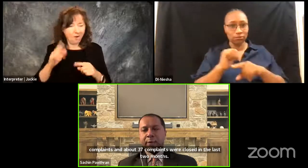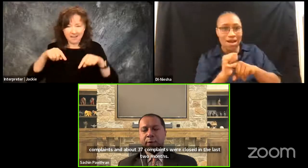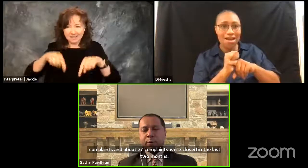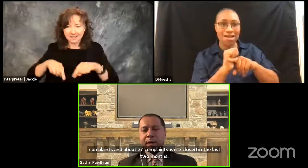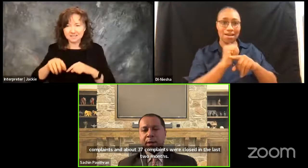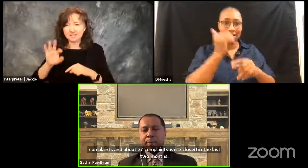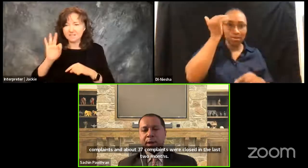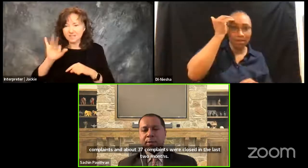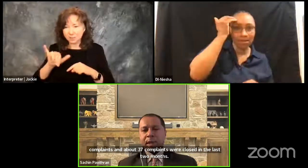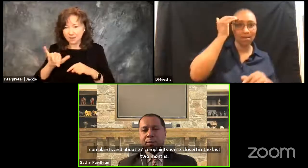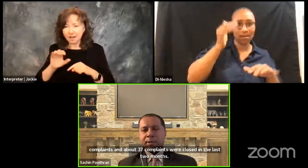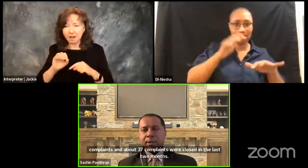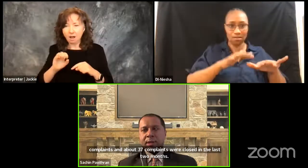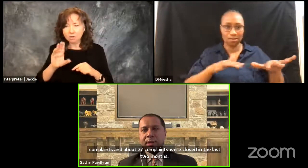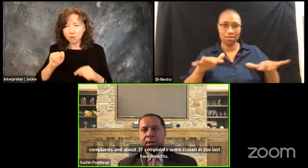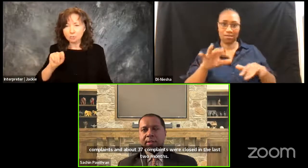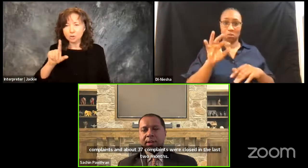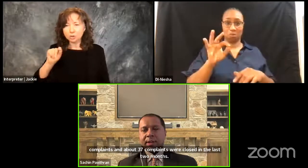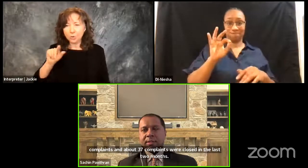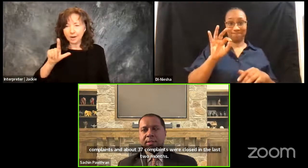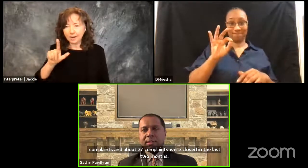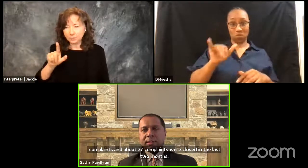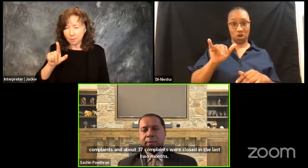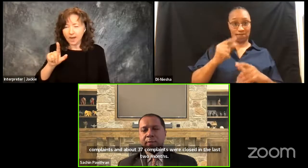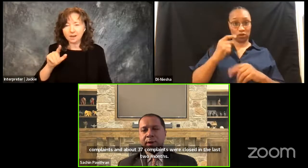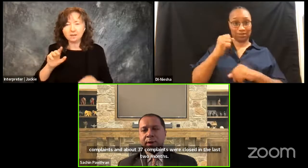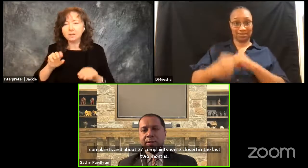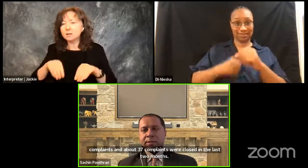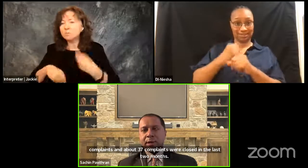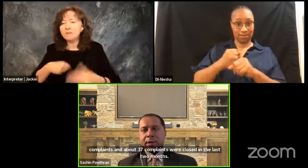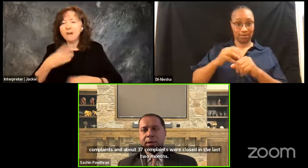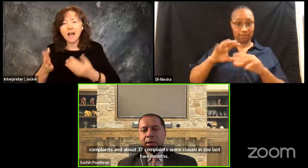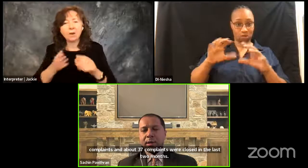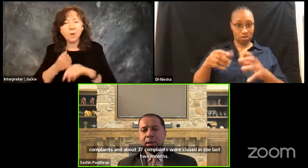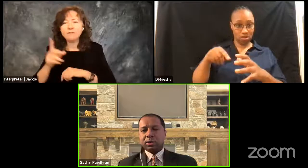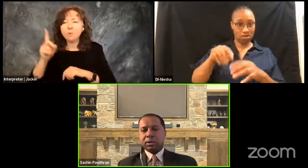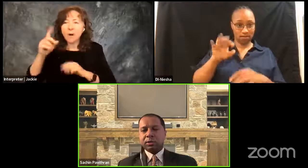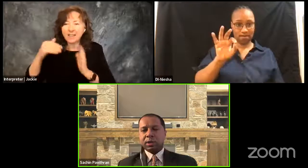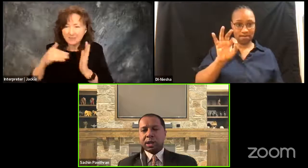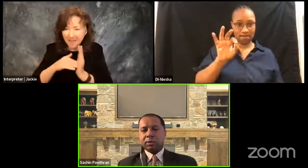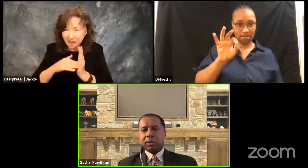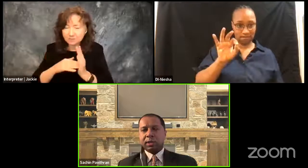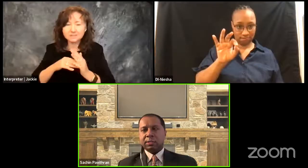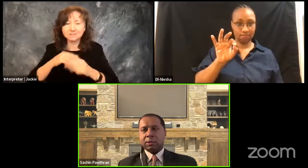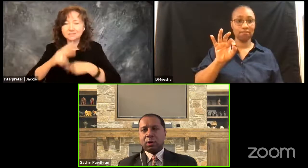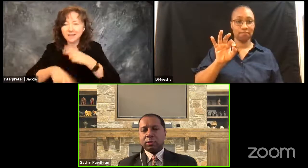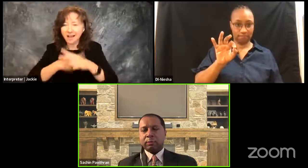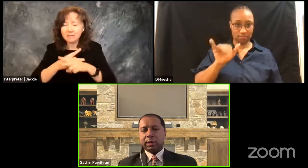have provided about 1,000 technical assistance of various issues and trainings, also, we